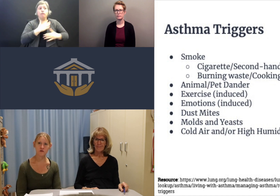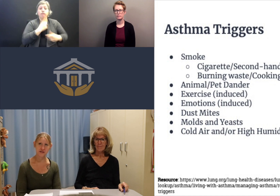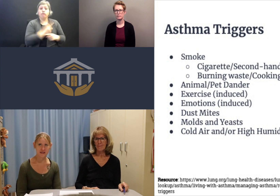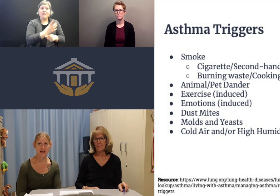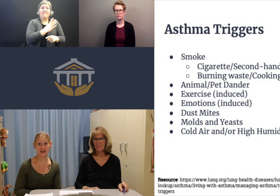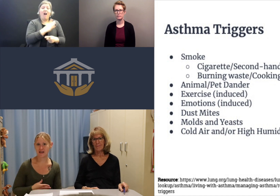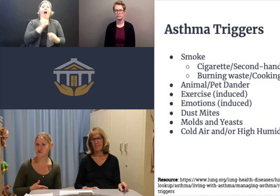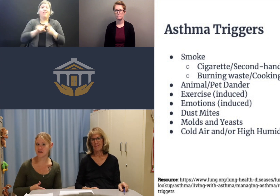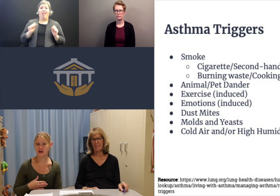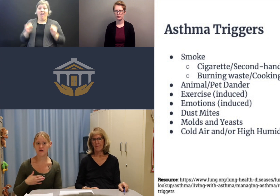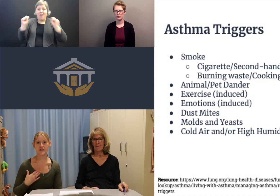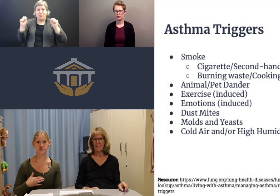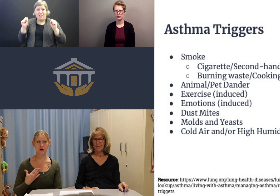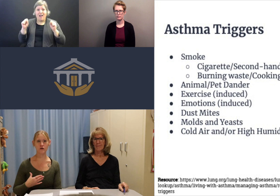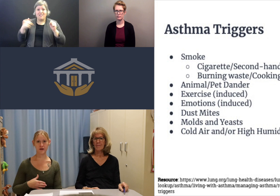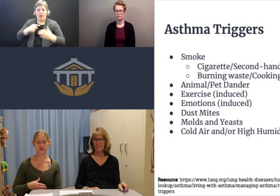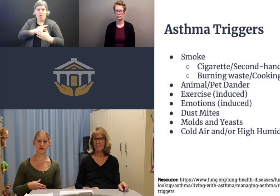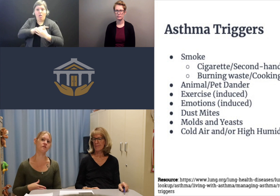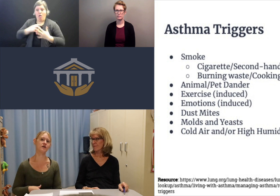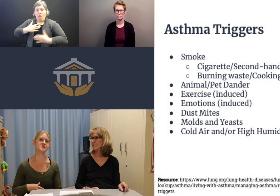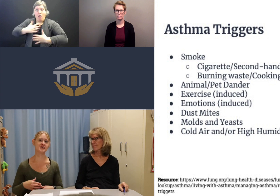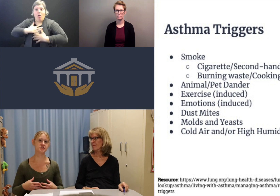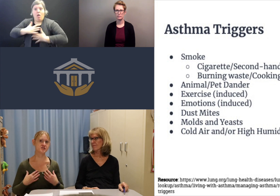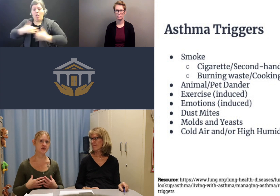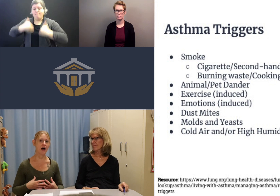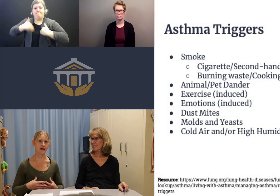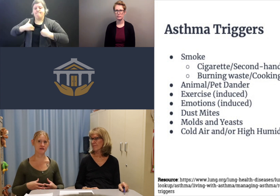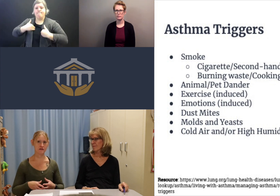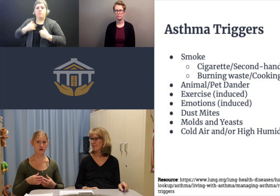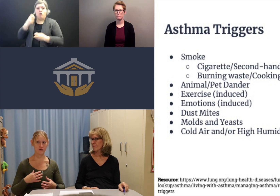it's not that they can't handle it. They struggle because their lungs can just not, you know,